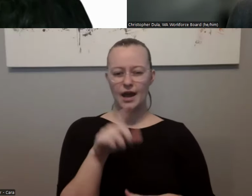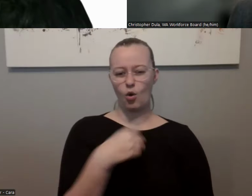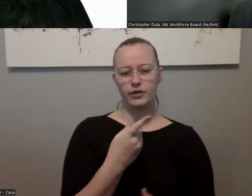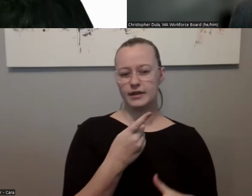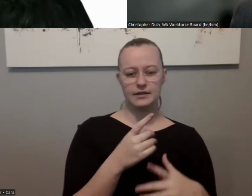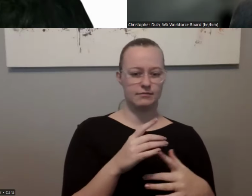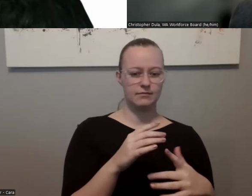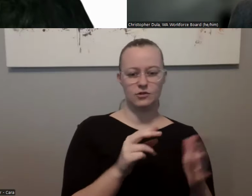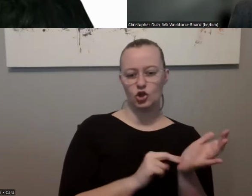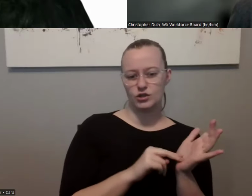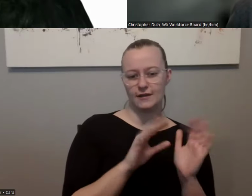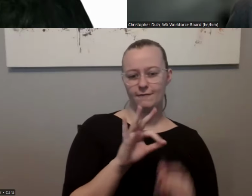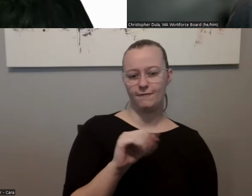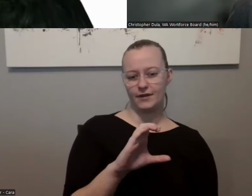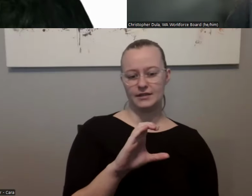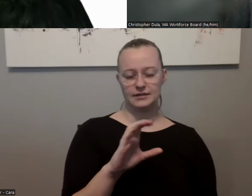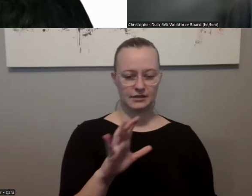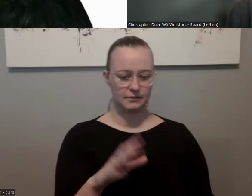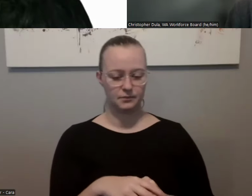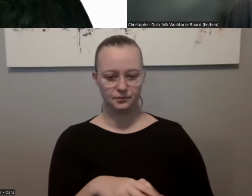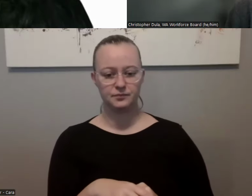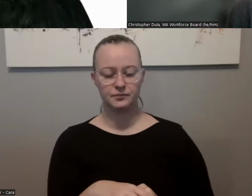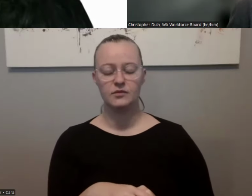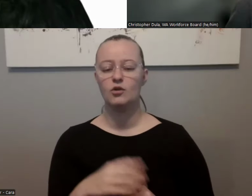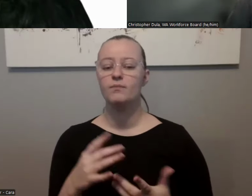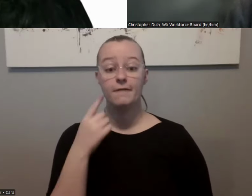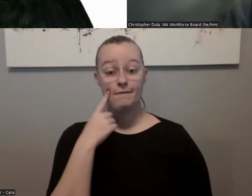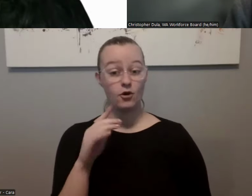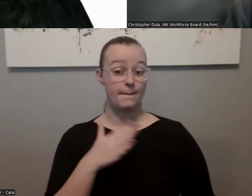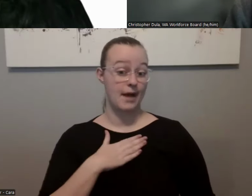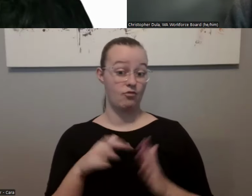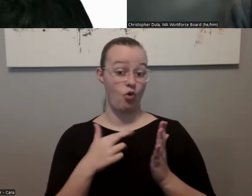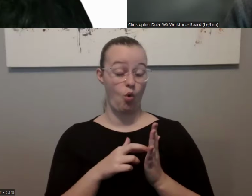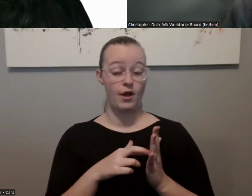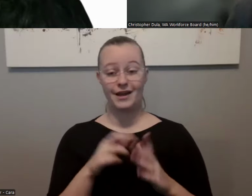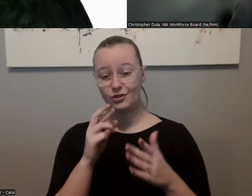which are covered by CMS data. And so in terms of my role and the research